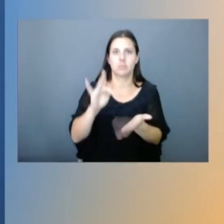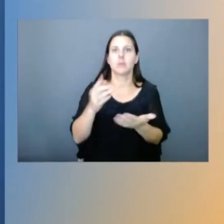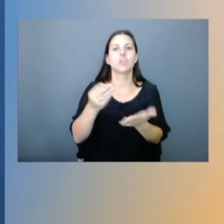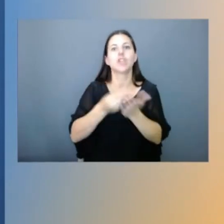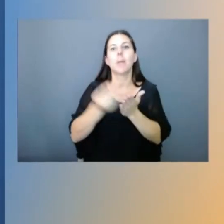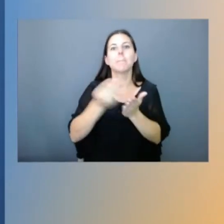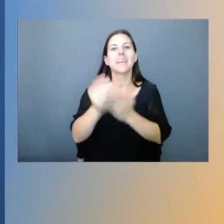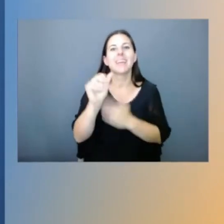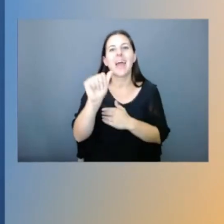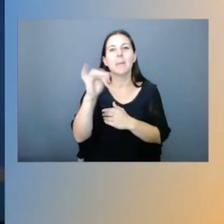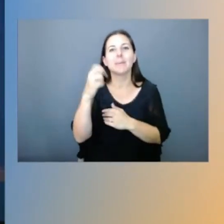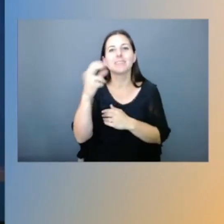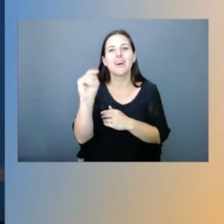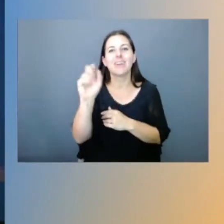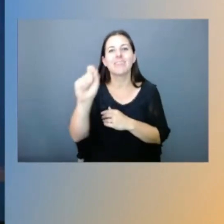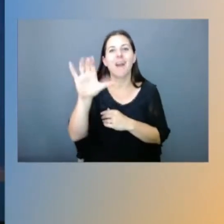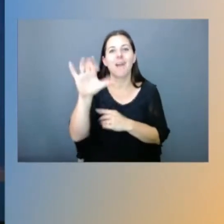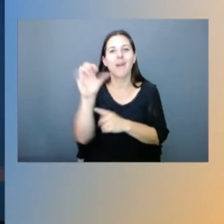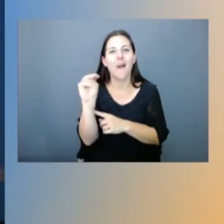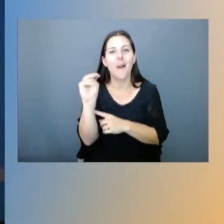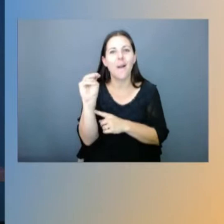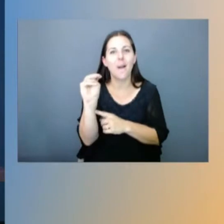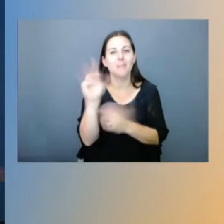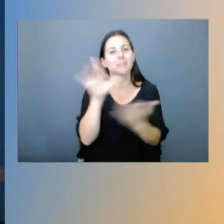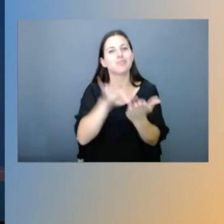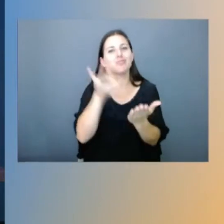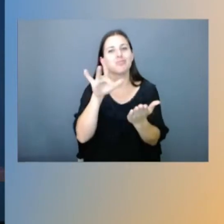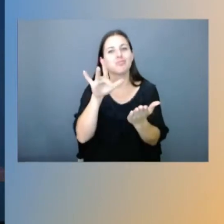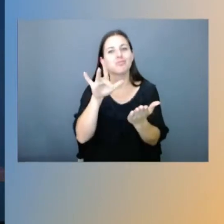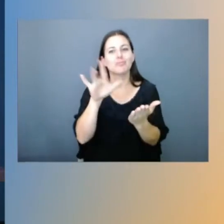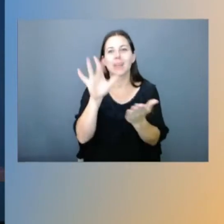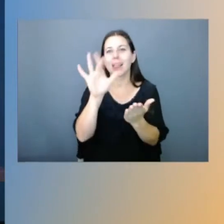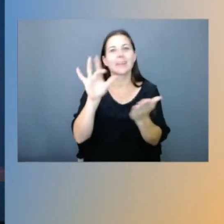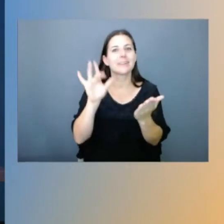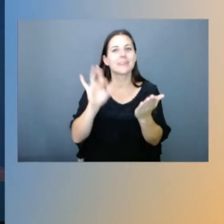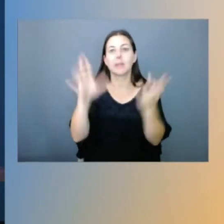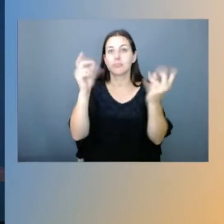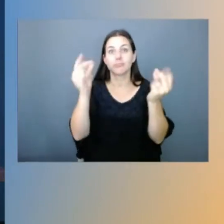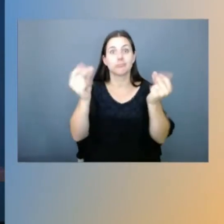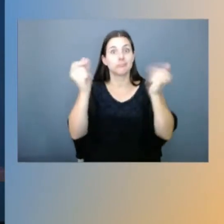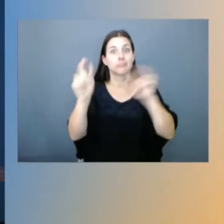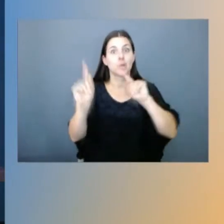and here you can go there, a few clicks and voila, you are able to place your order